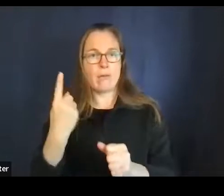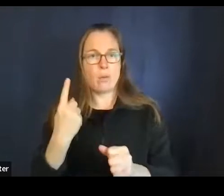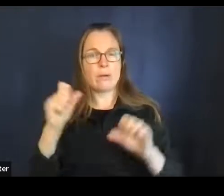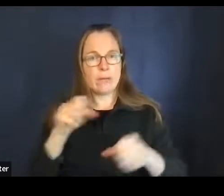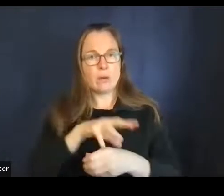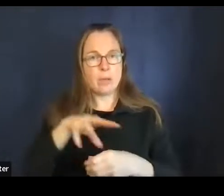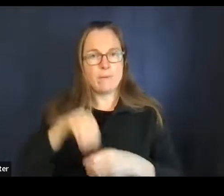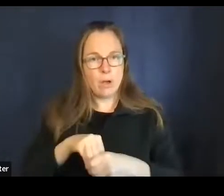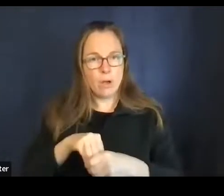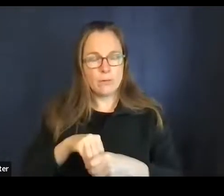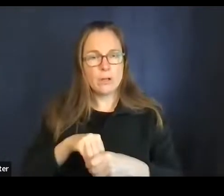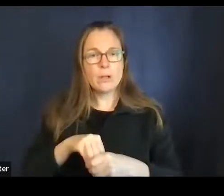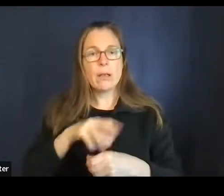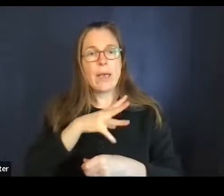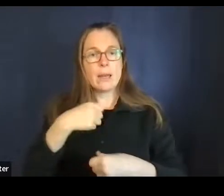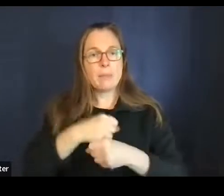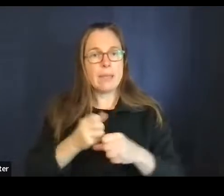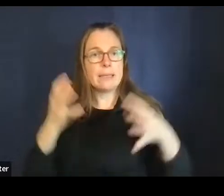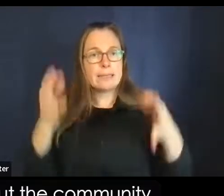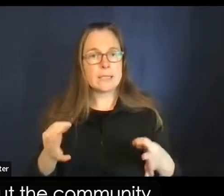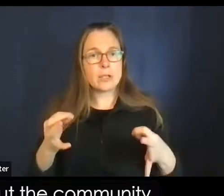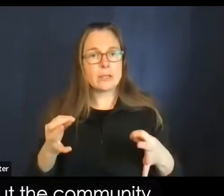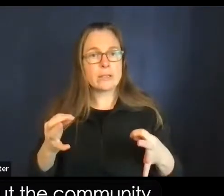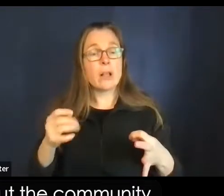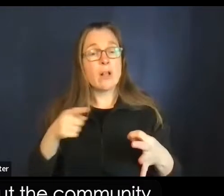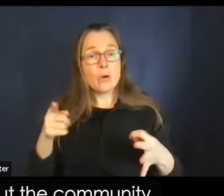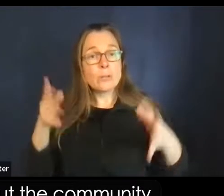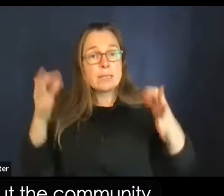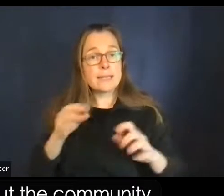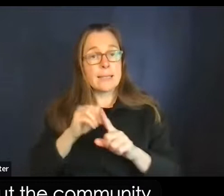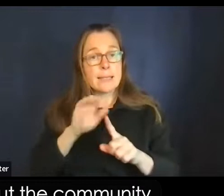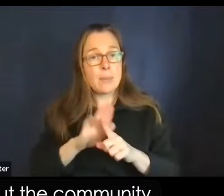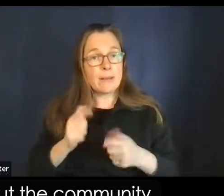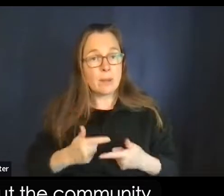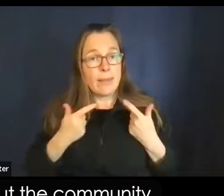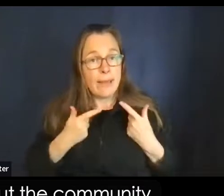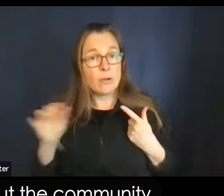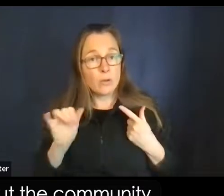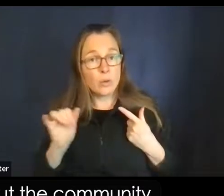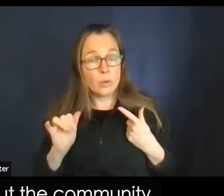in the decisions that most impact their lives. So you've heard today about the community driven process that got us here.